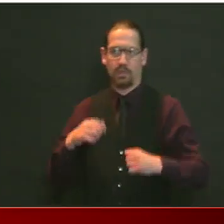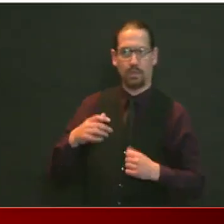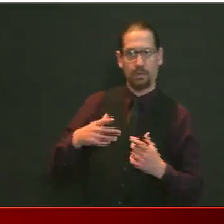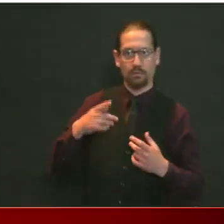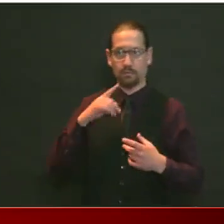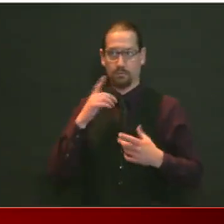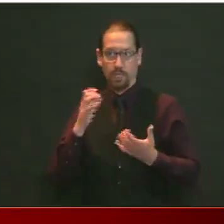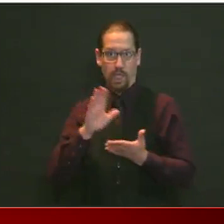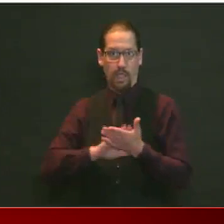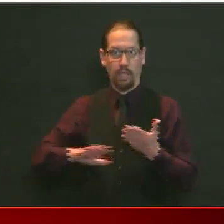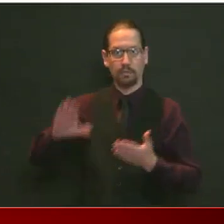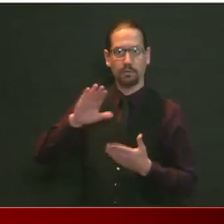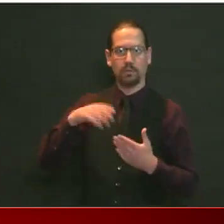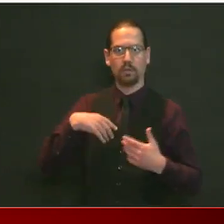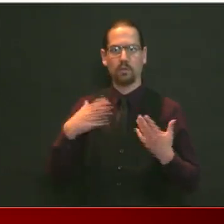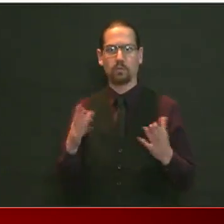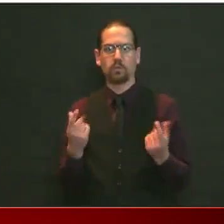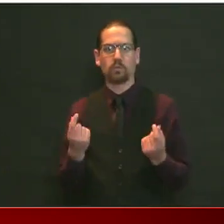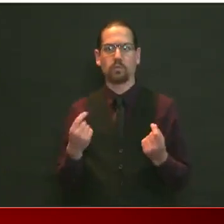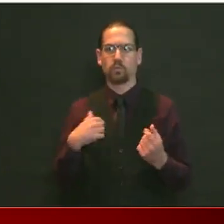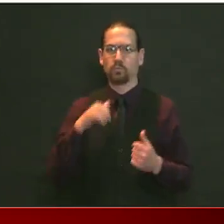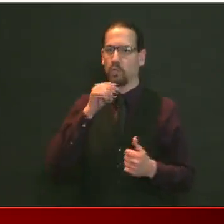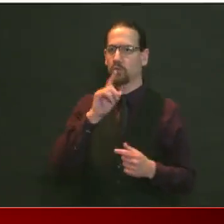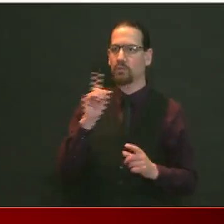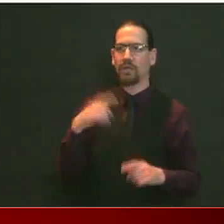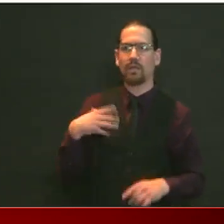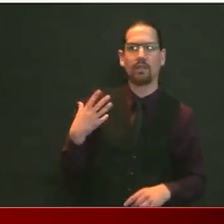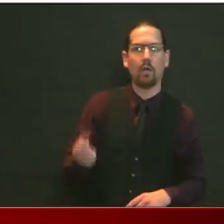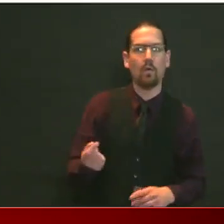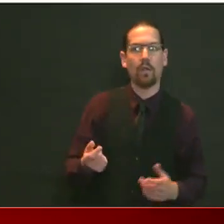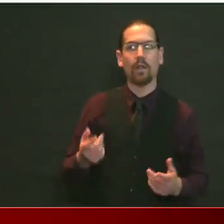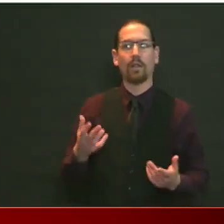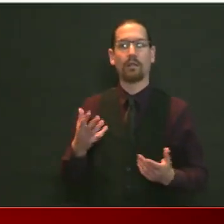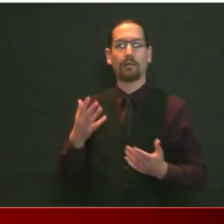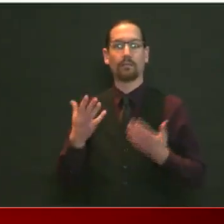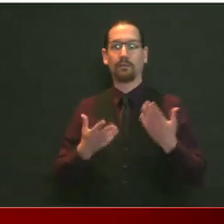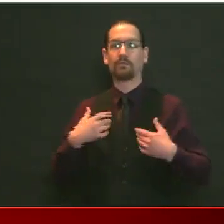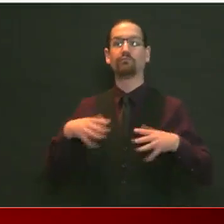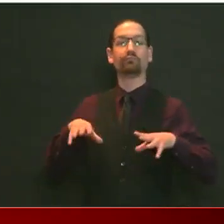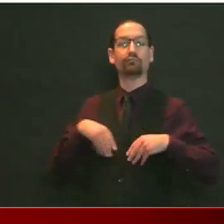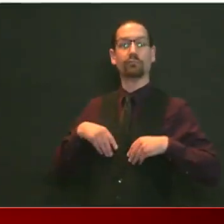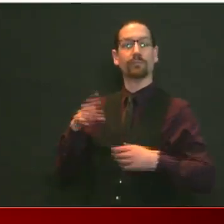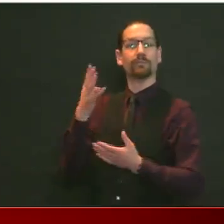SCHOOLS, I'M HEARING THAT GRADUATING SENIORS ARE THINKING TWICE ABOUT WHAT COLLEGE TO GO